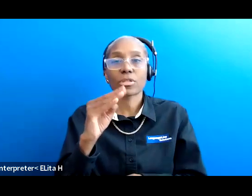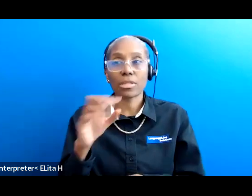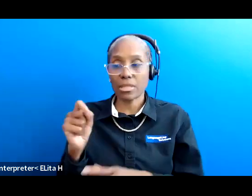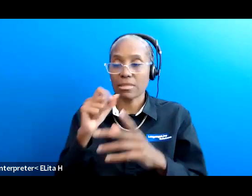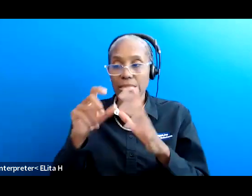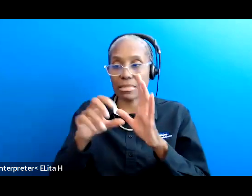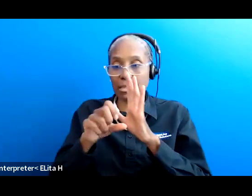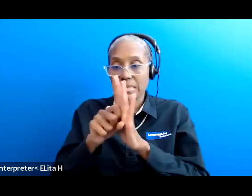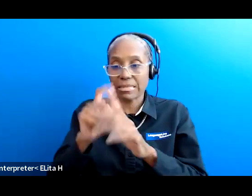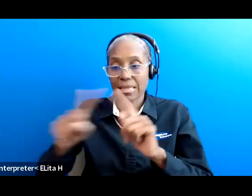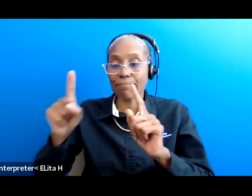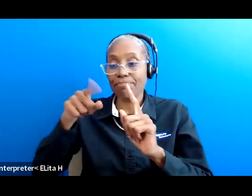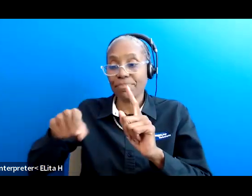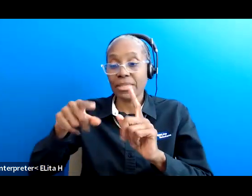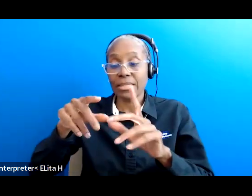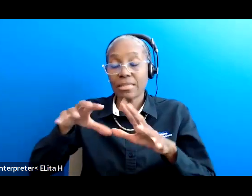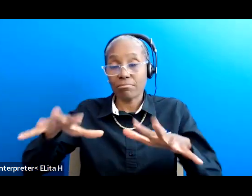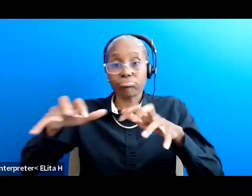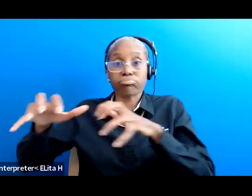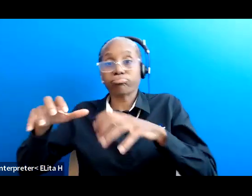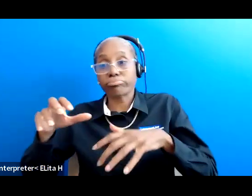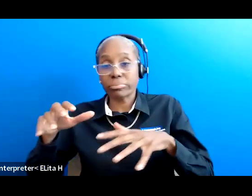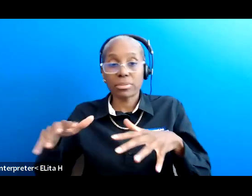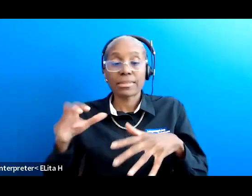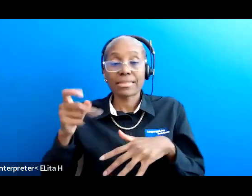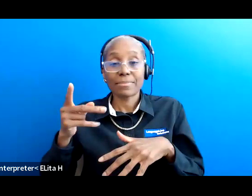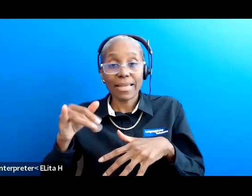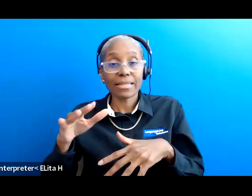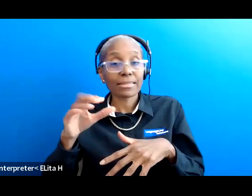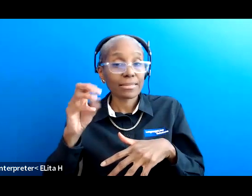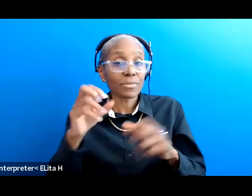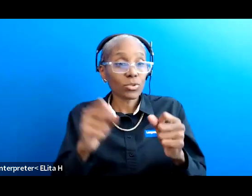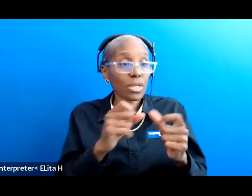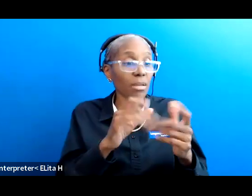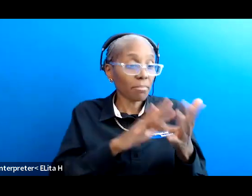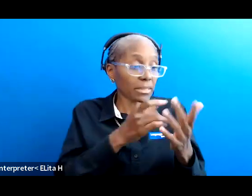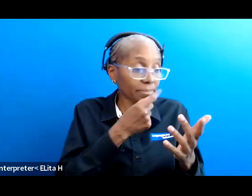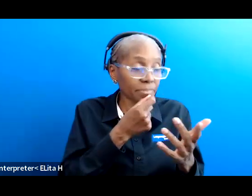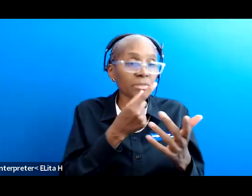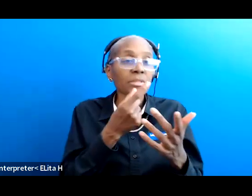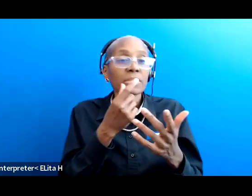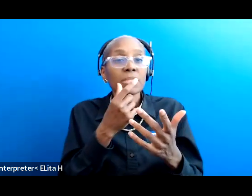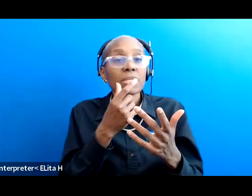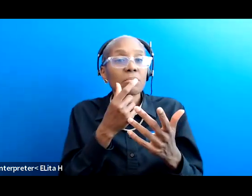these days, yes, there's a lot of medications that you can take orally. People sometimes don't like to take them because as